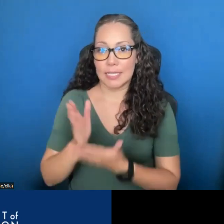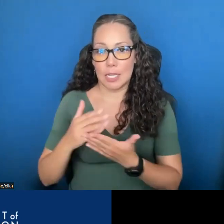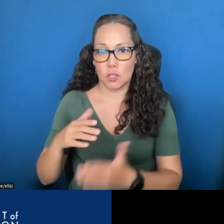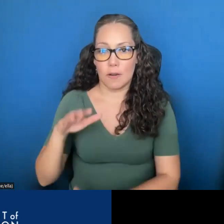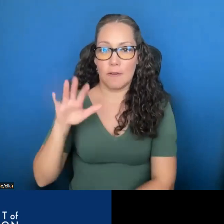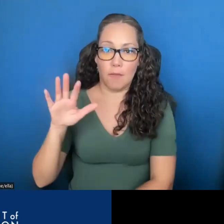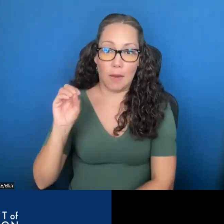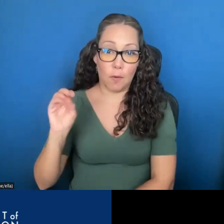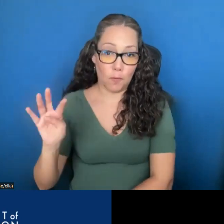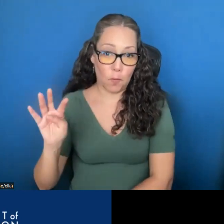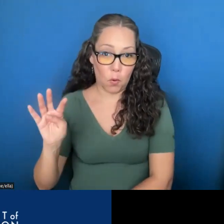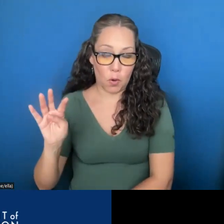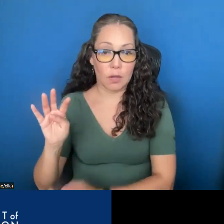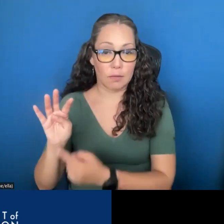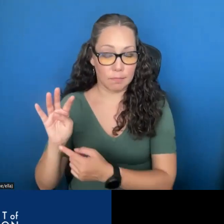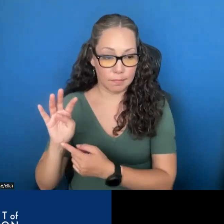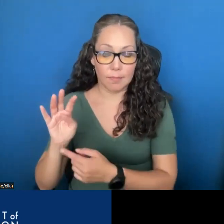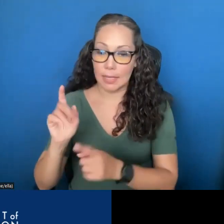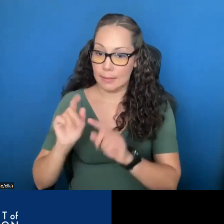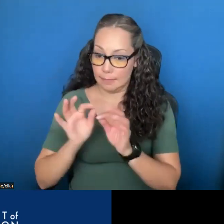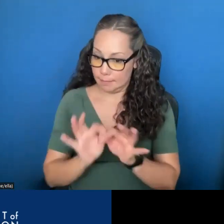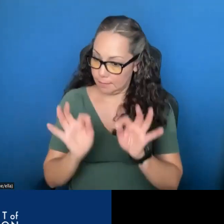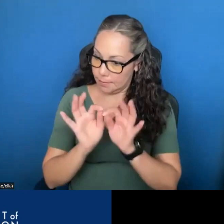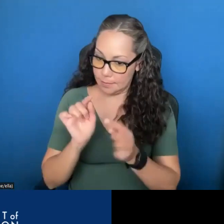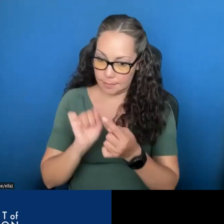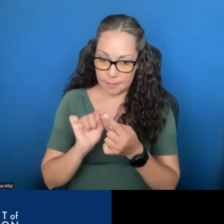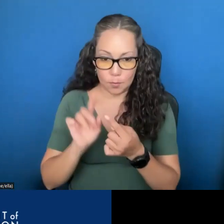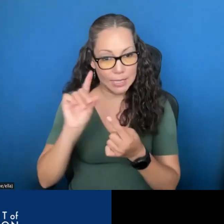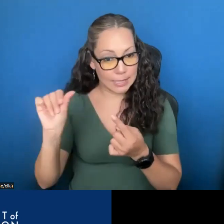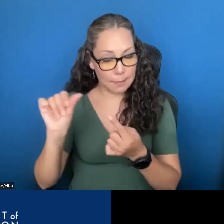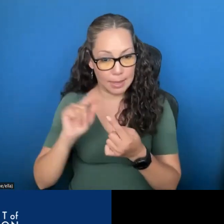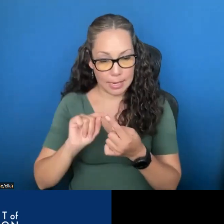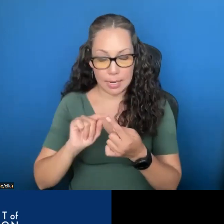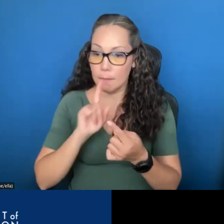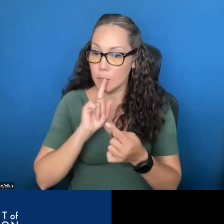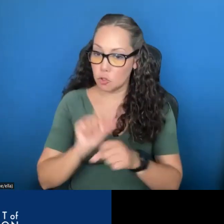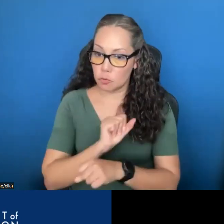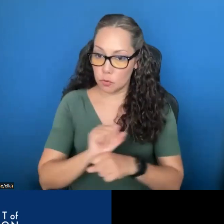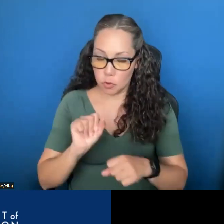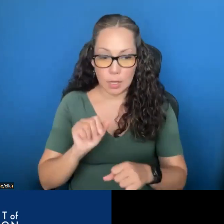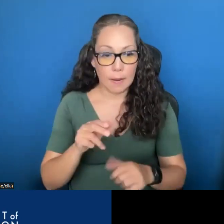critical areas um specific to disability one is to ensure that medical treatment decisions are